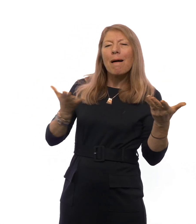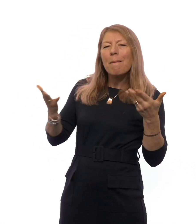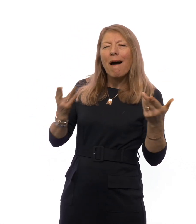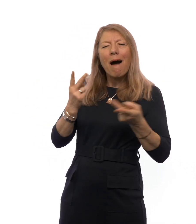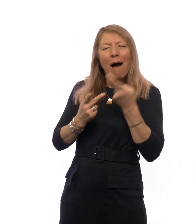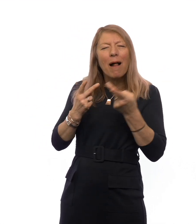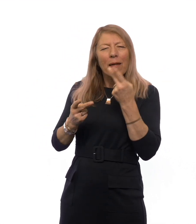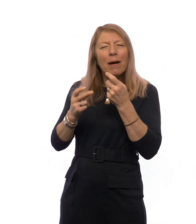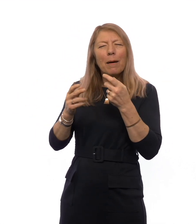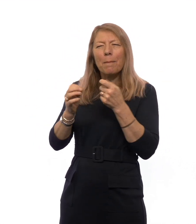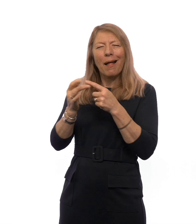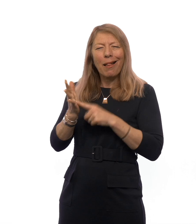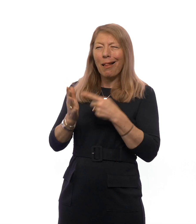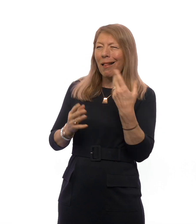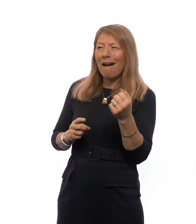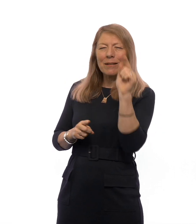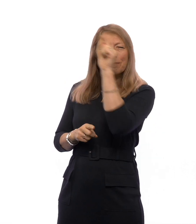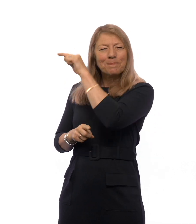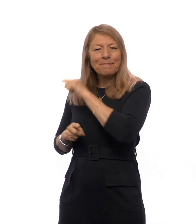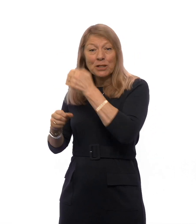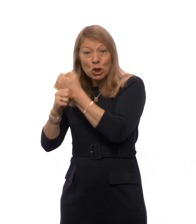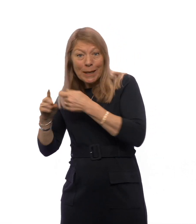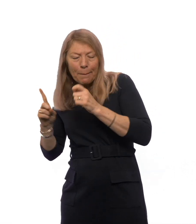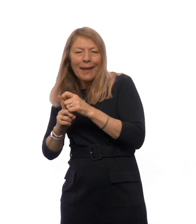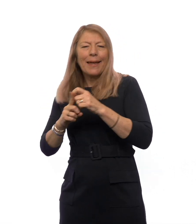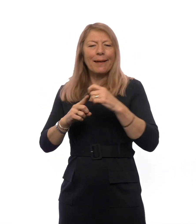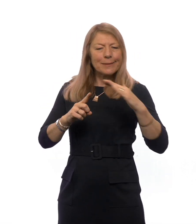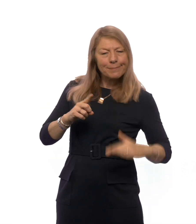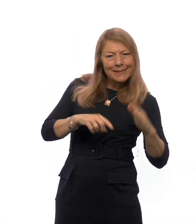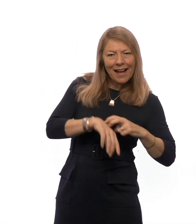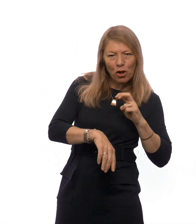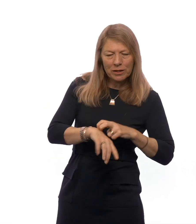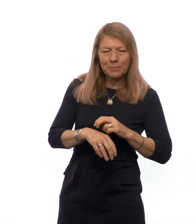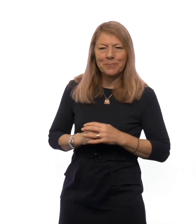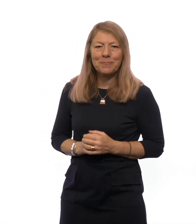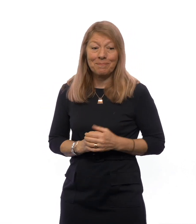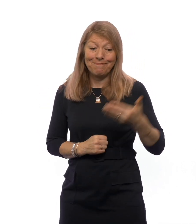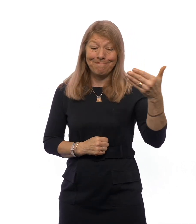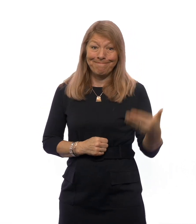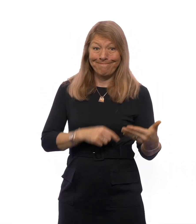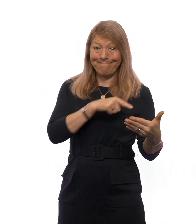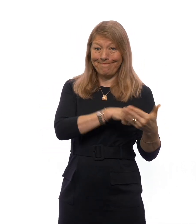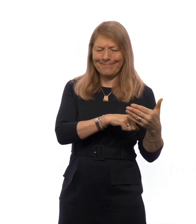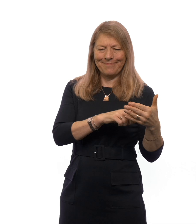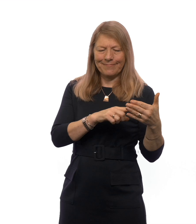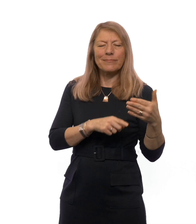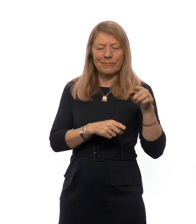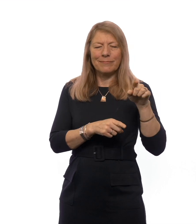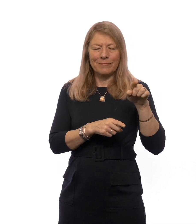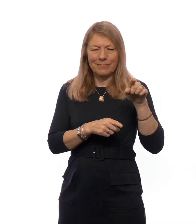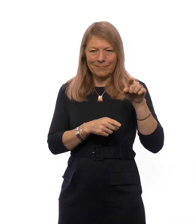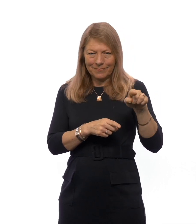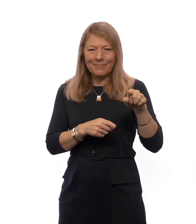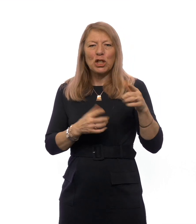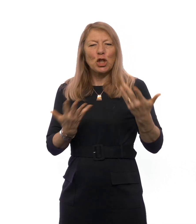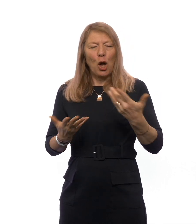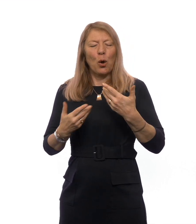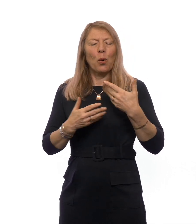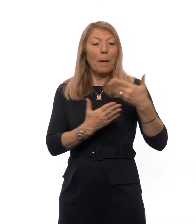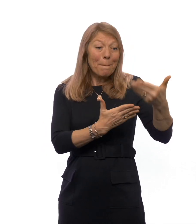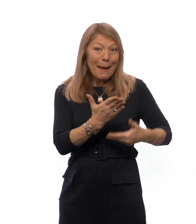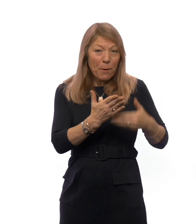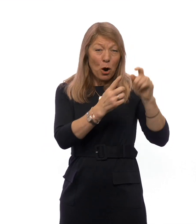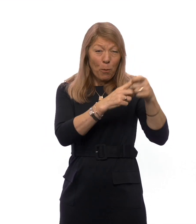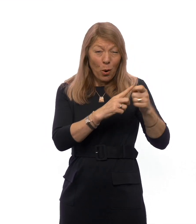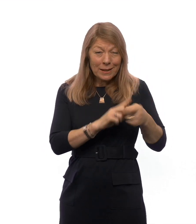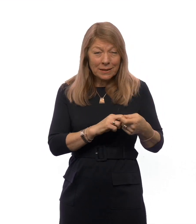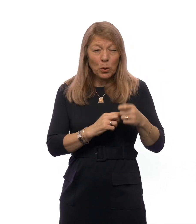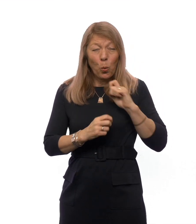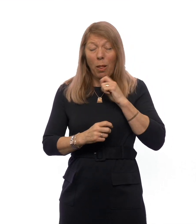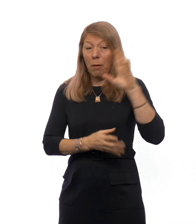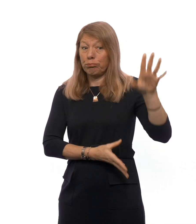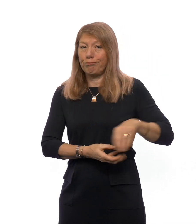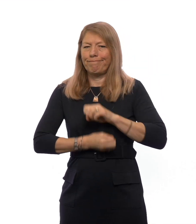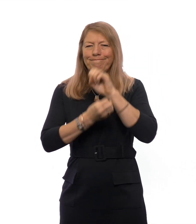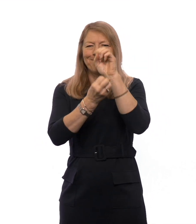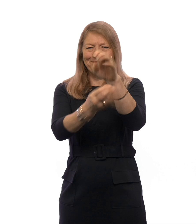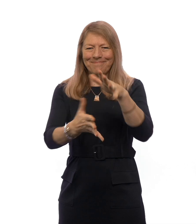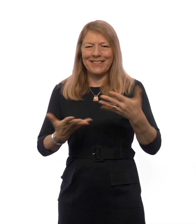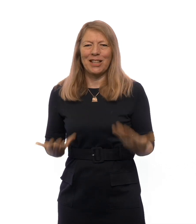This video contains a summary of the key points in the RaISe paper.